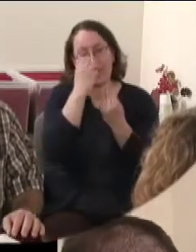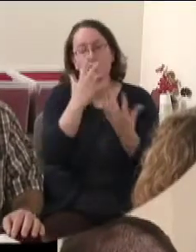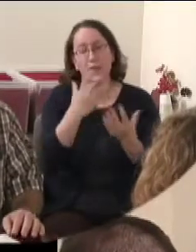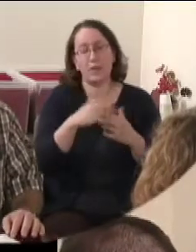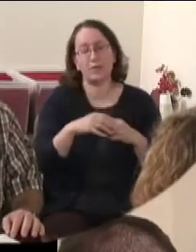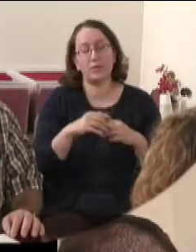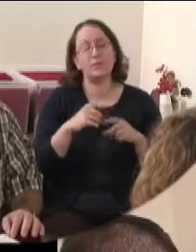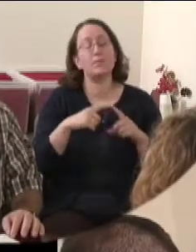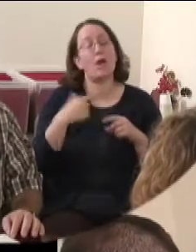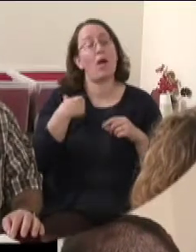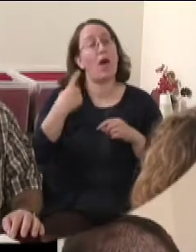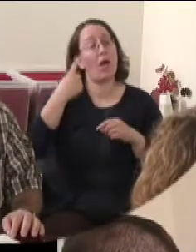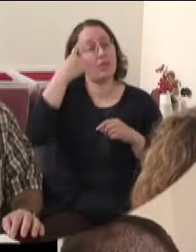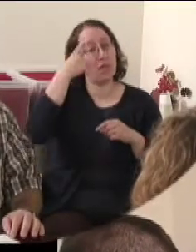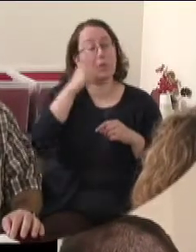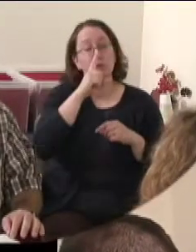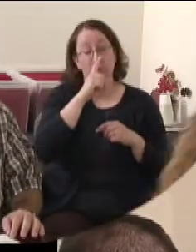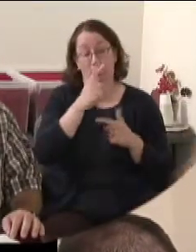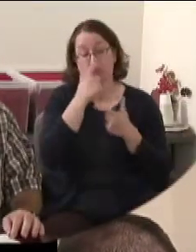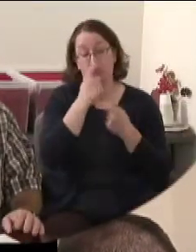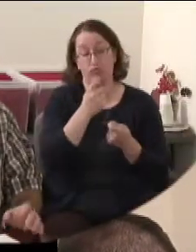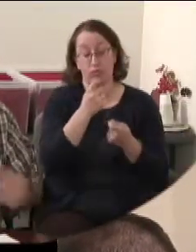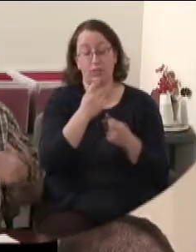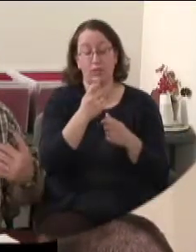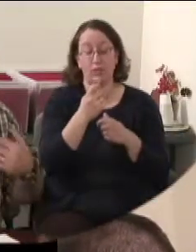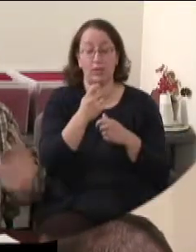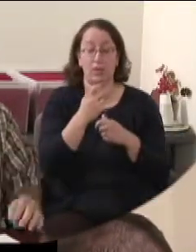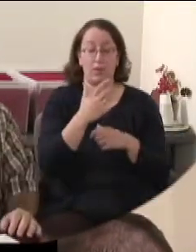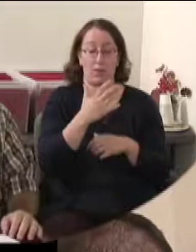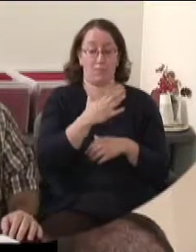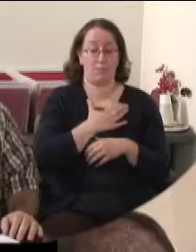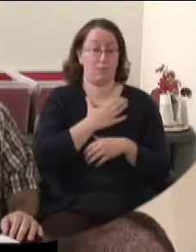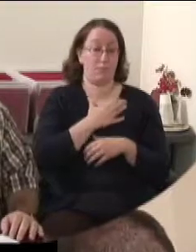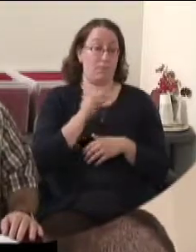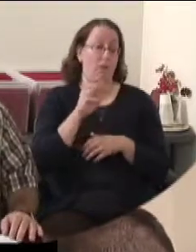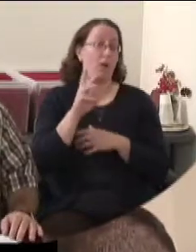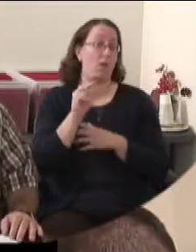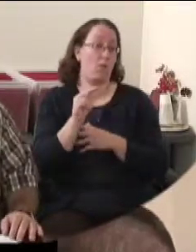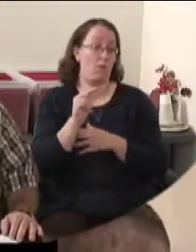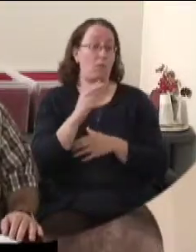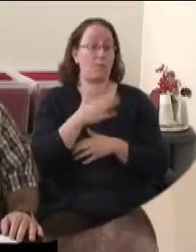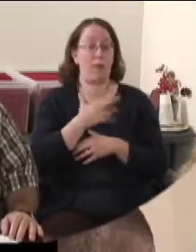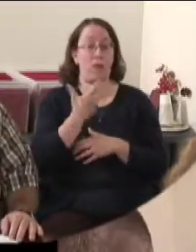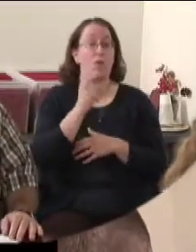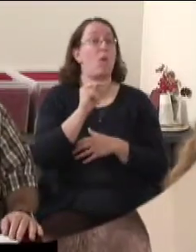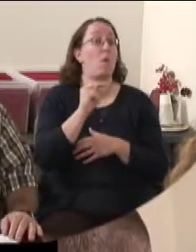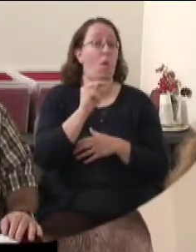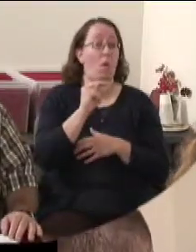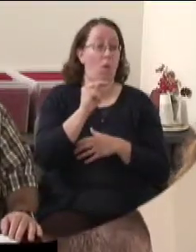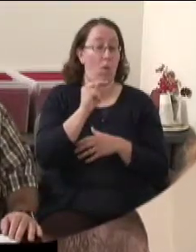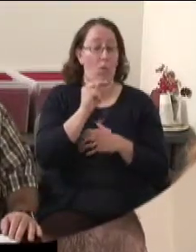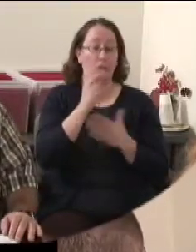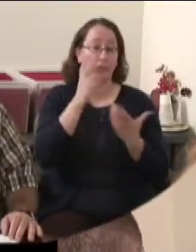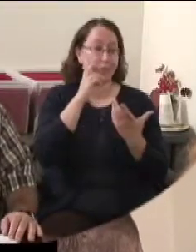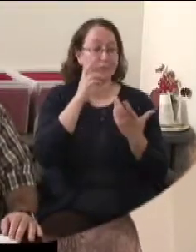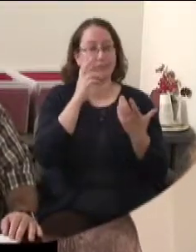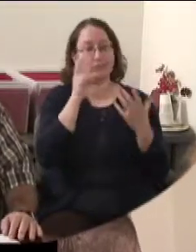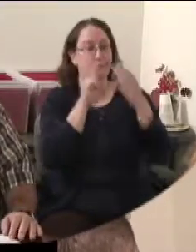but I thought it was really interesting. My own preconceived notion of graphic designers is